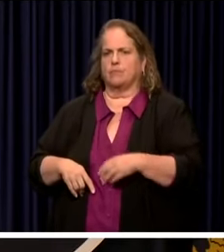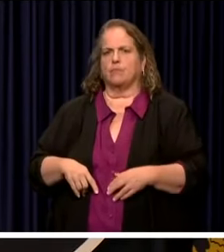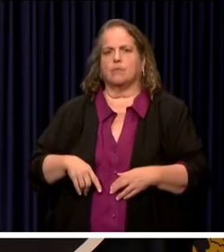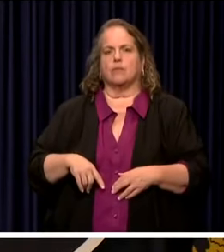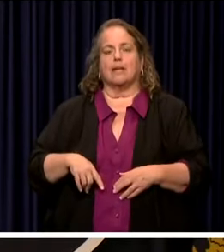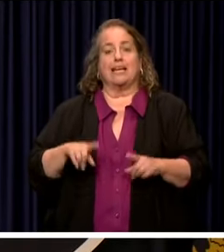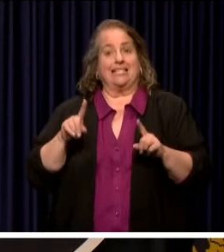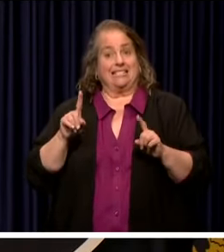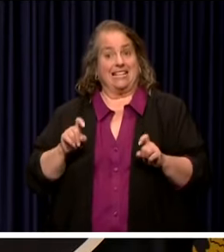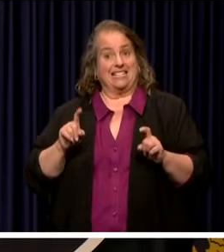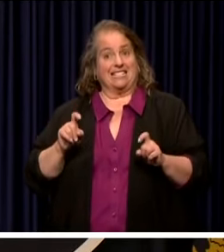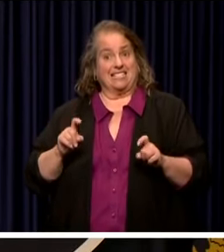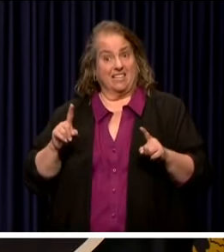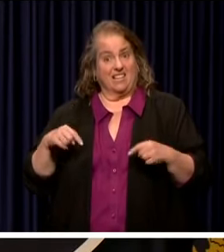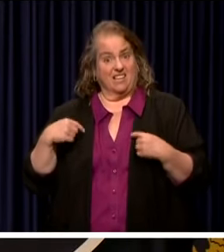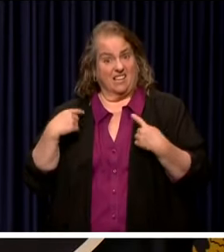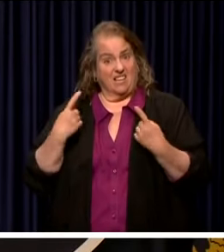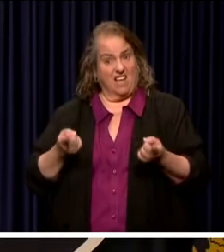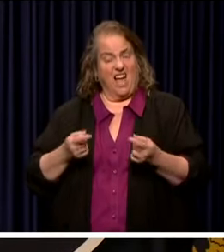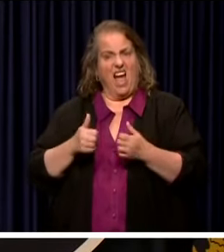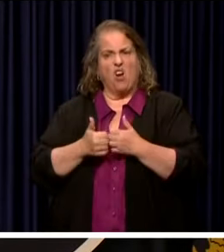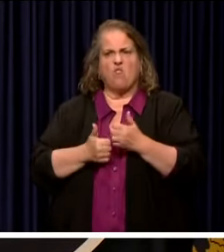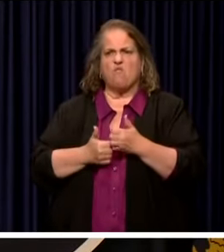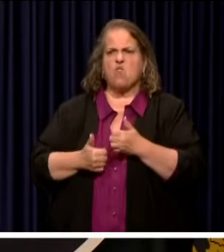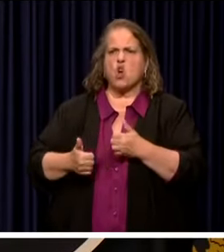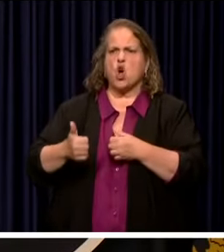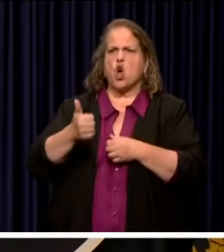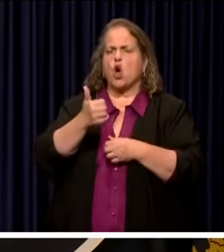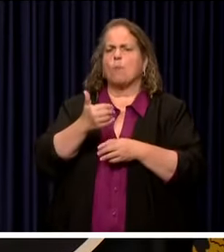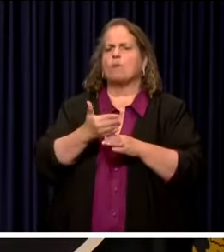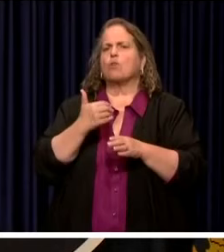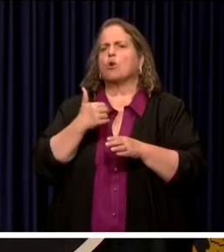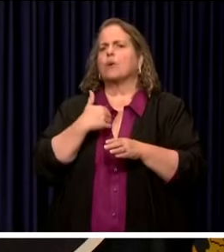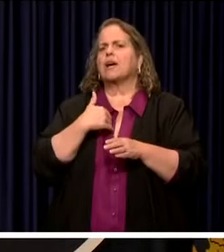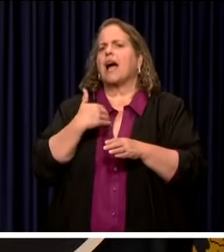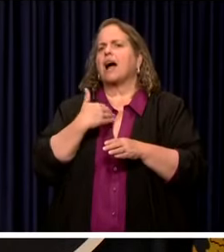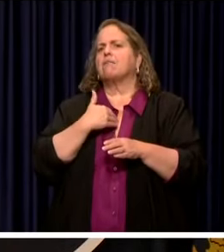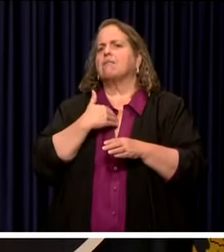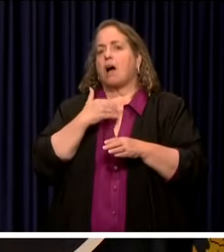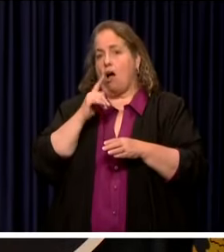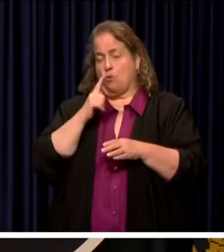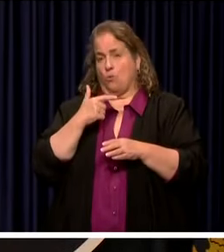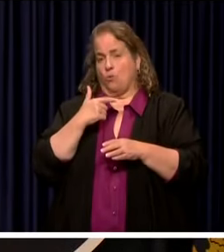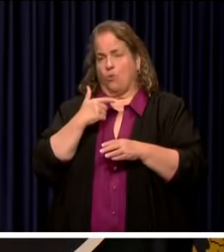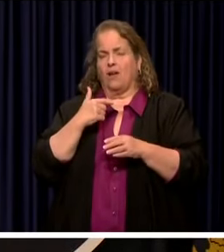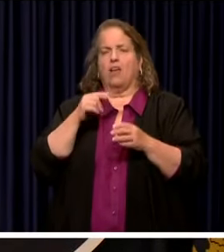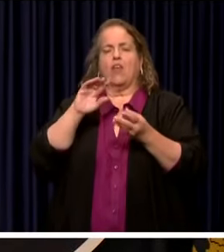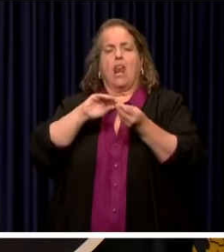WEEK TO DO THE TESTING PER DAY. I THINK DR. STACK MENTIONED THE